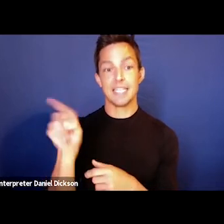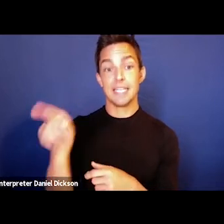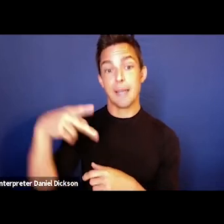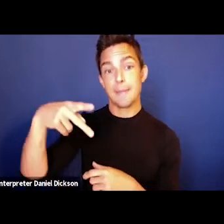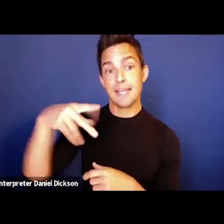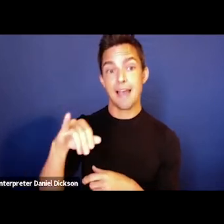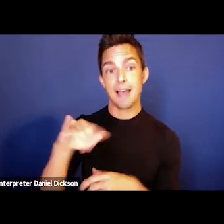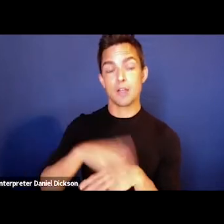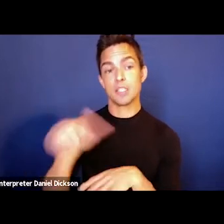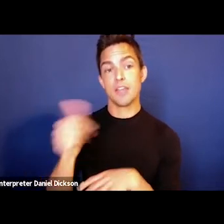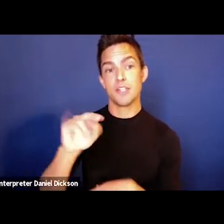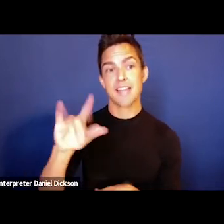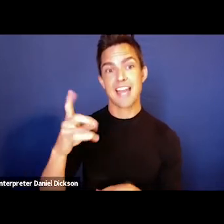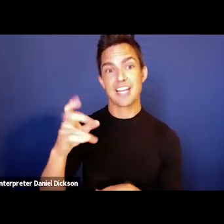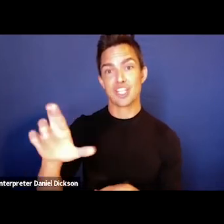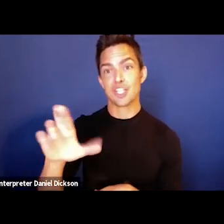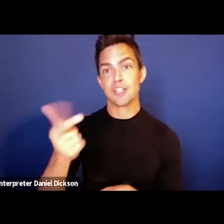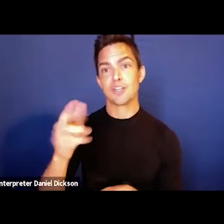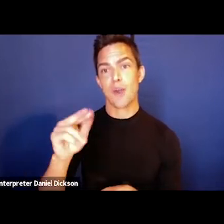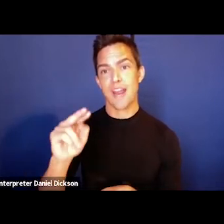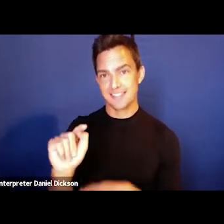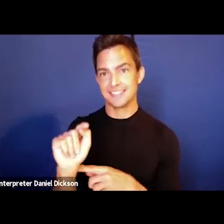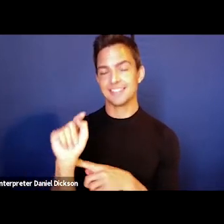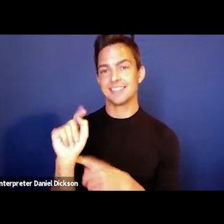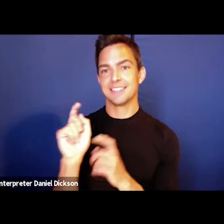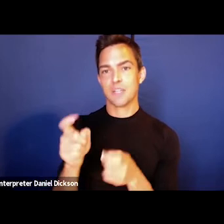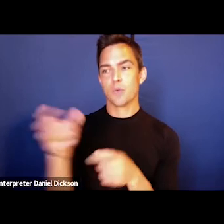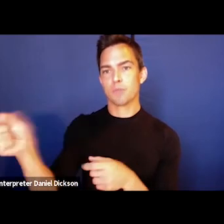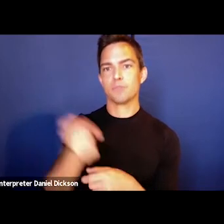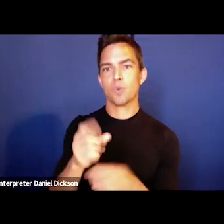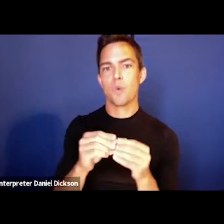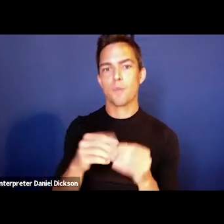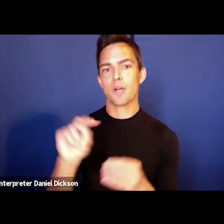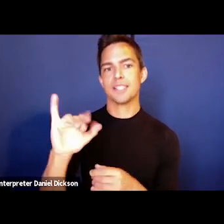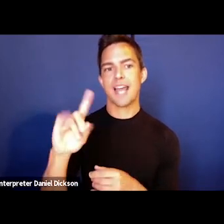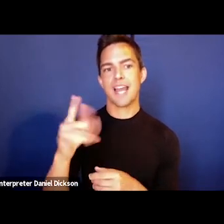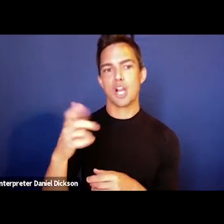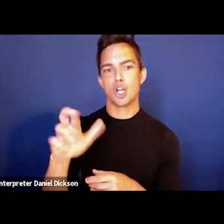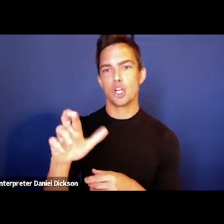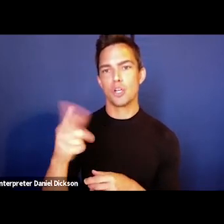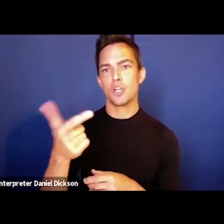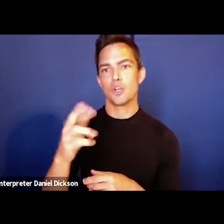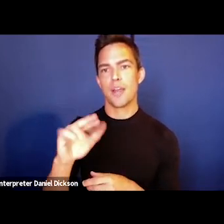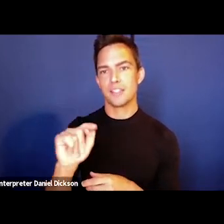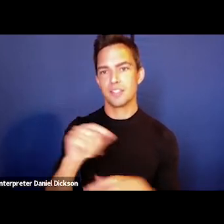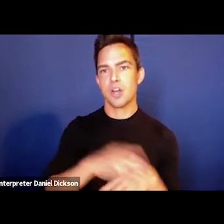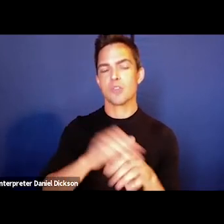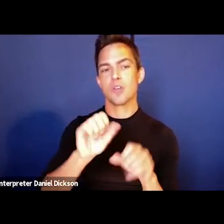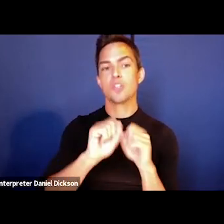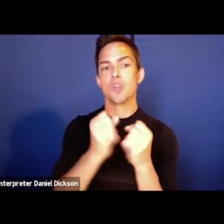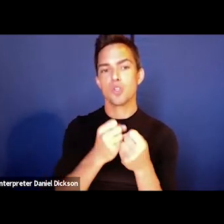NIDILRR grant. So we're going to pull in one more NIDILRR grant on the socio ecologic framework for